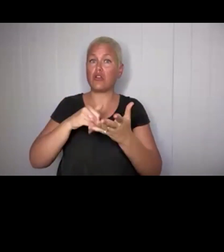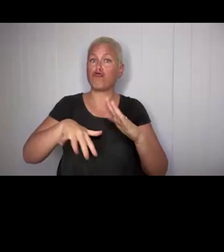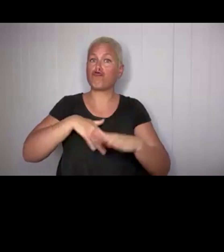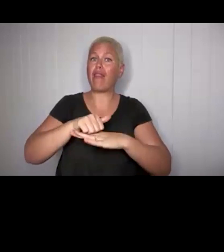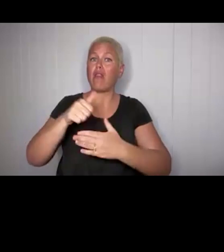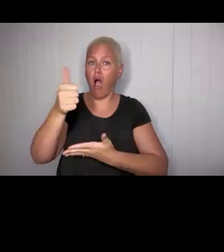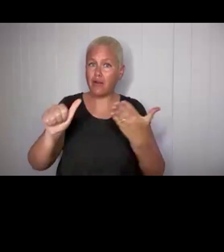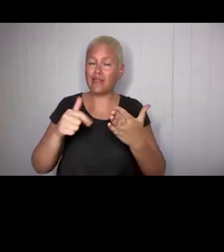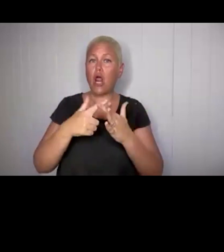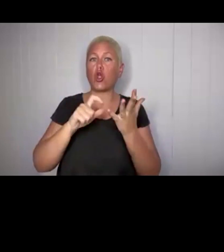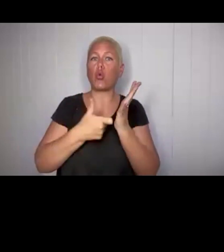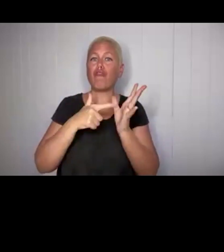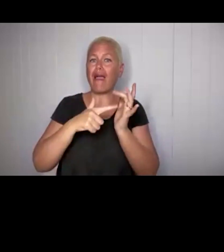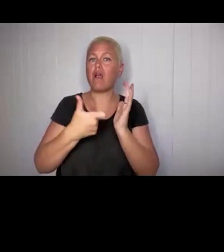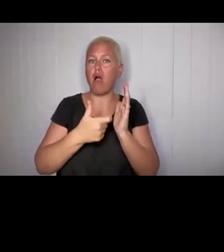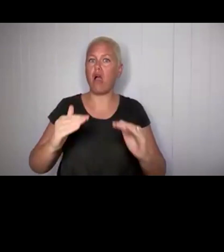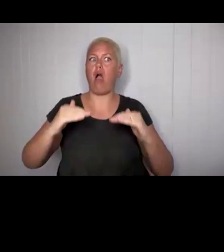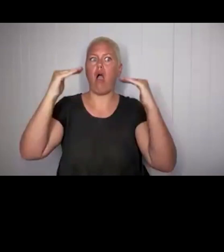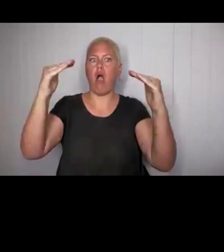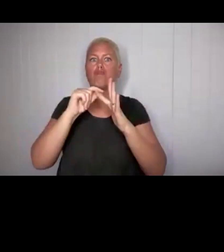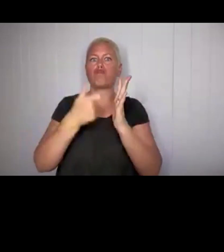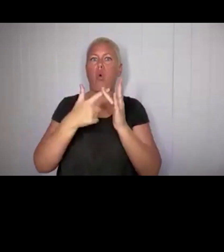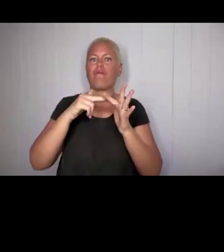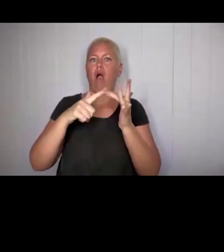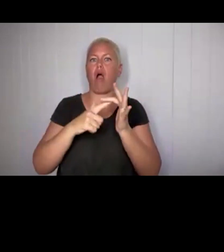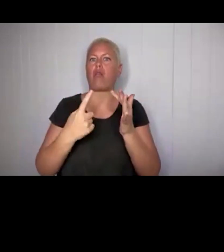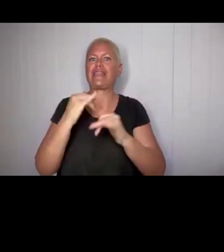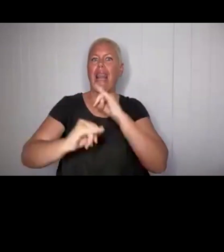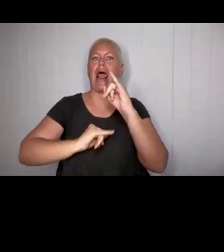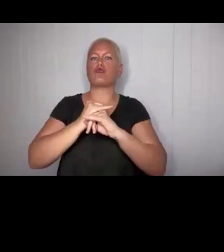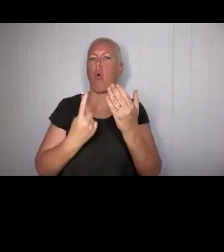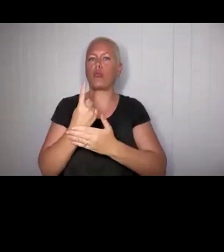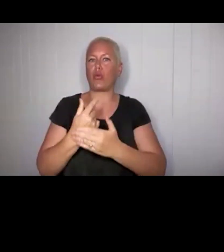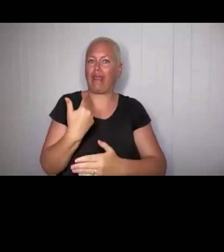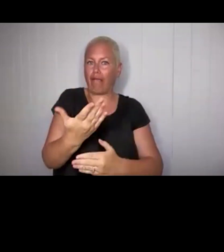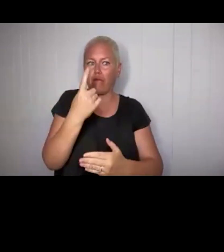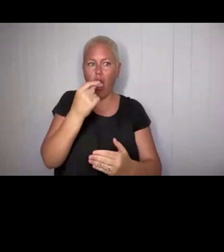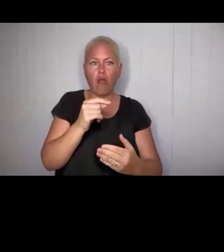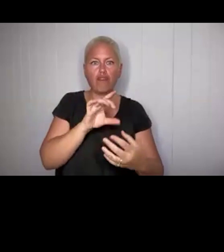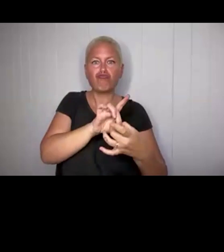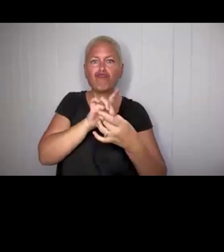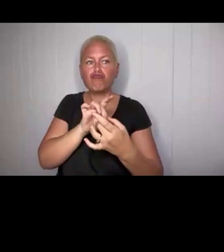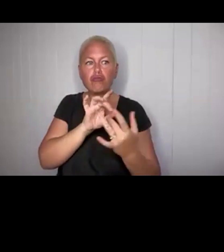curators a high international opportunity to connect, network, grow markets and grow your